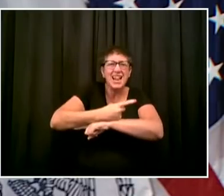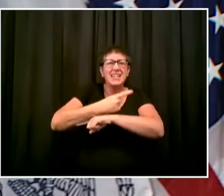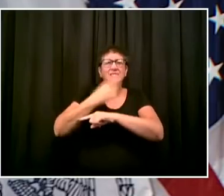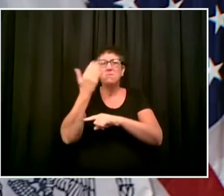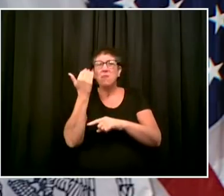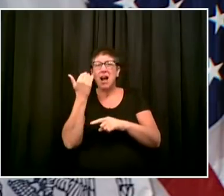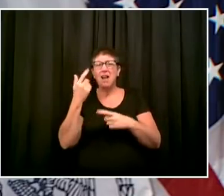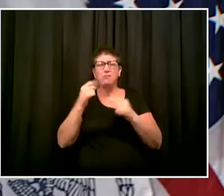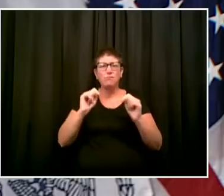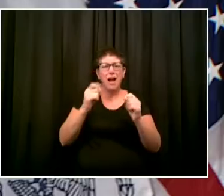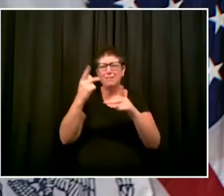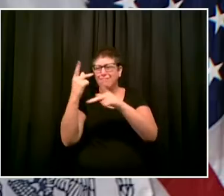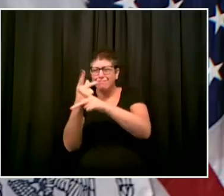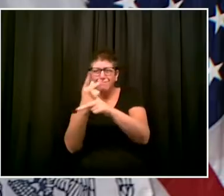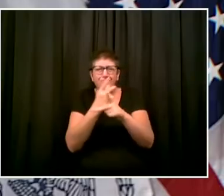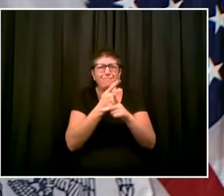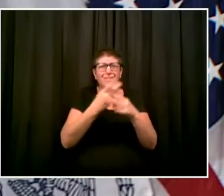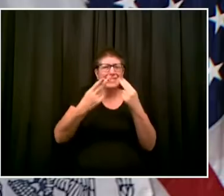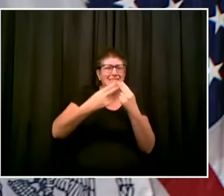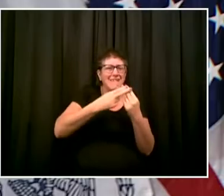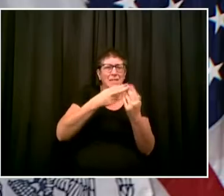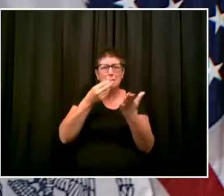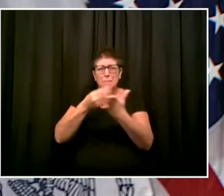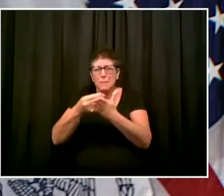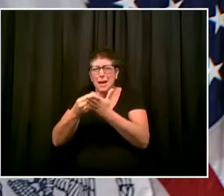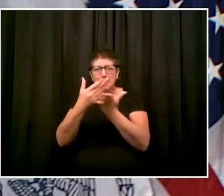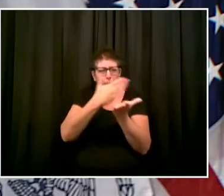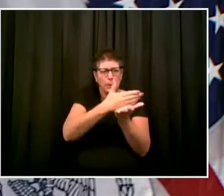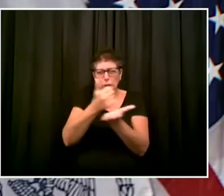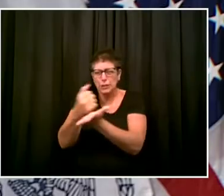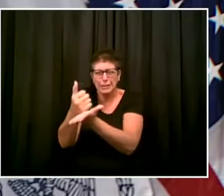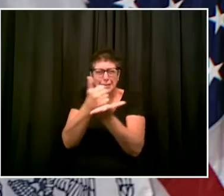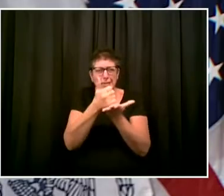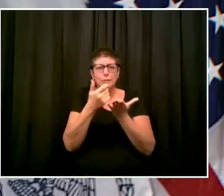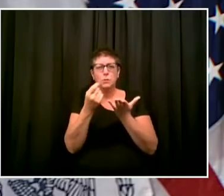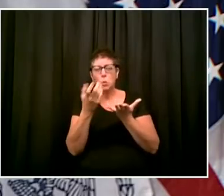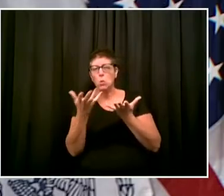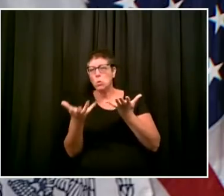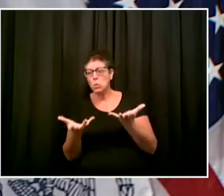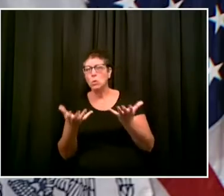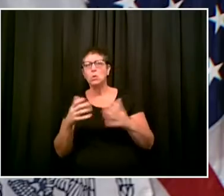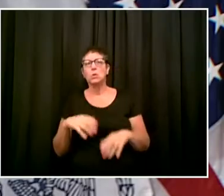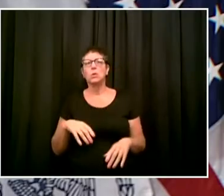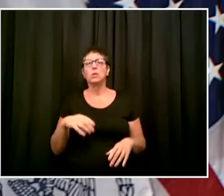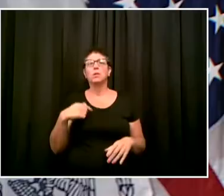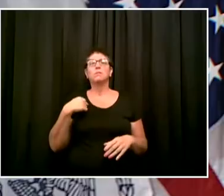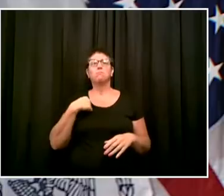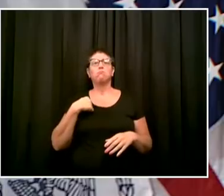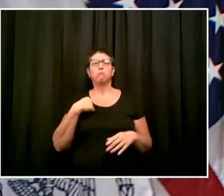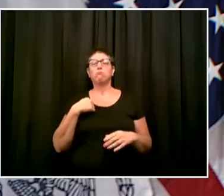I'VE WORKED VERY CLOSELY OVER THE LA SSTEVEN YEARS IN PARTNERSHIP, AND THEY HAVE ASKED FOR AN